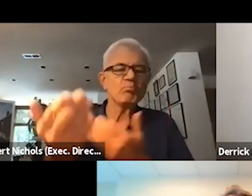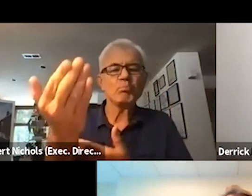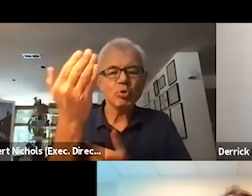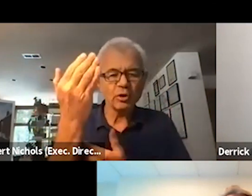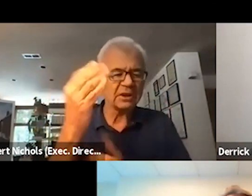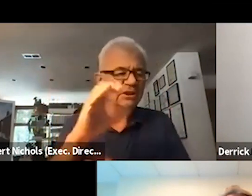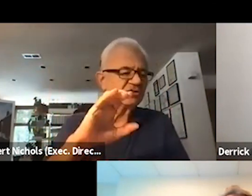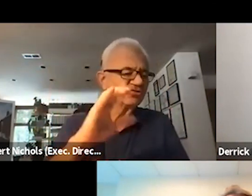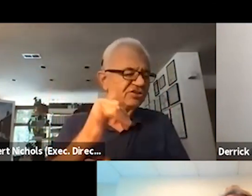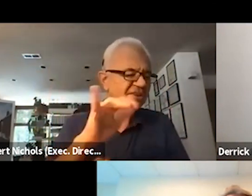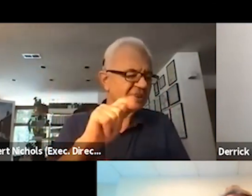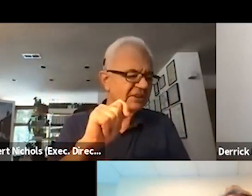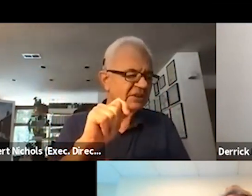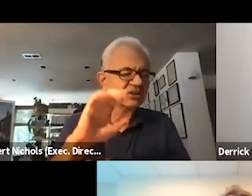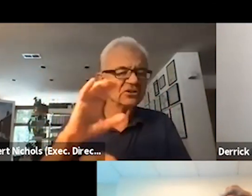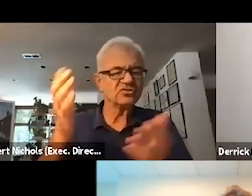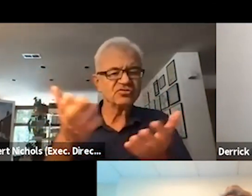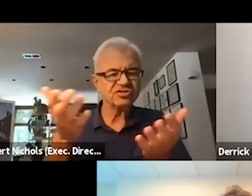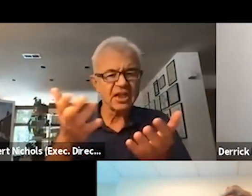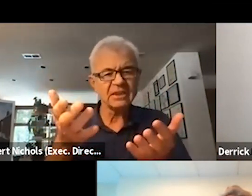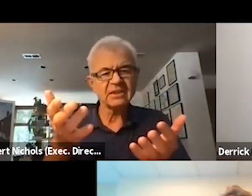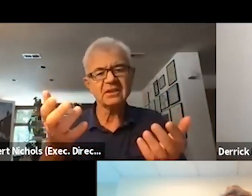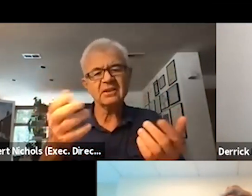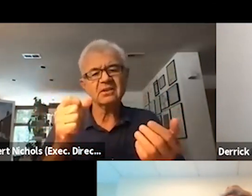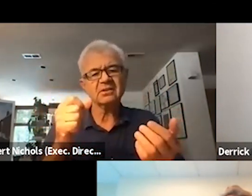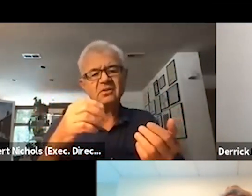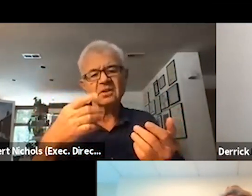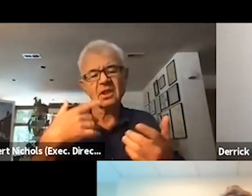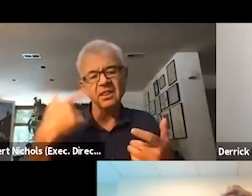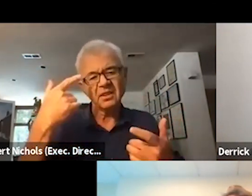That particular session is the Morning Chit-Chat session.